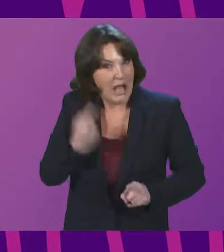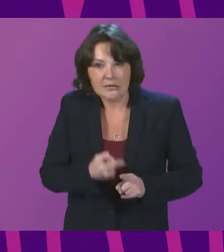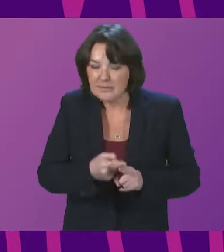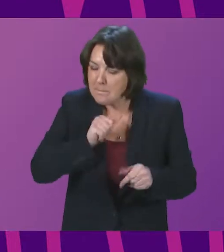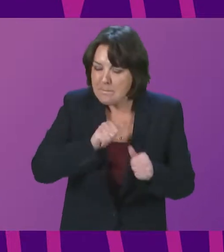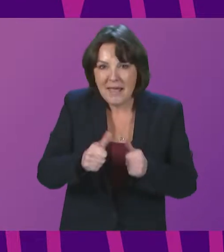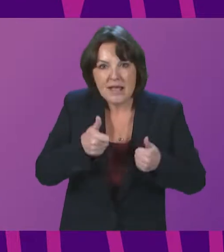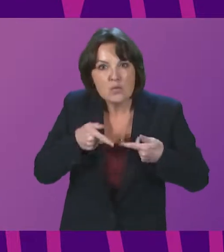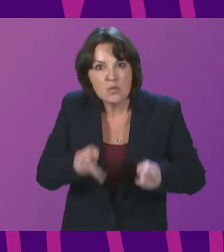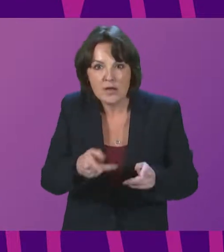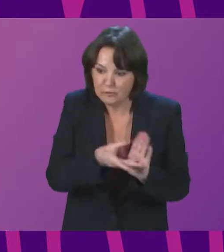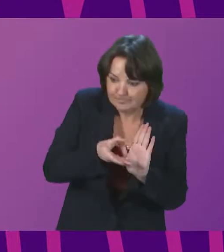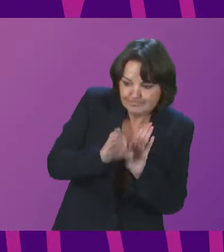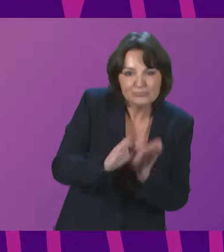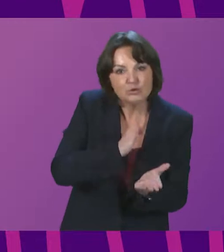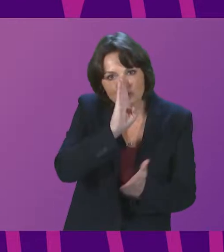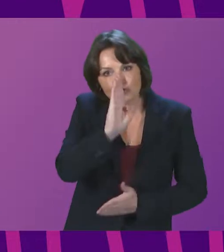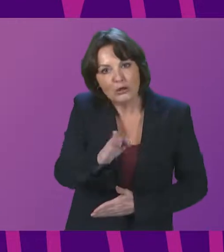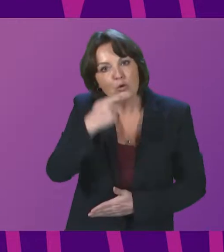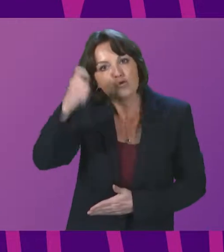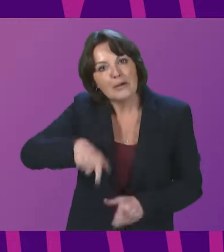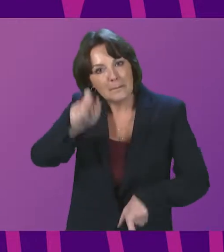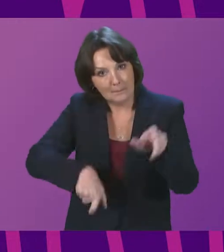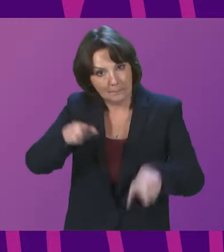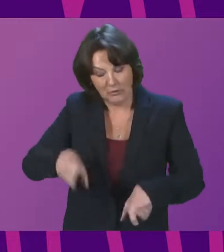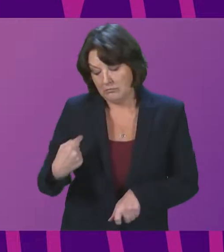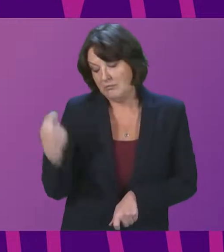I can confirm that, of the £4 million announced by the Scottish Government on Monday for humanitarian